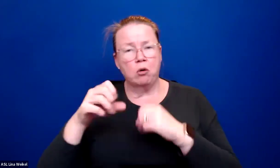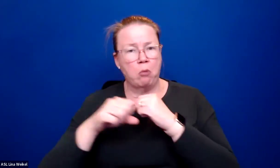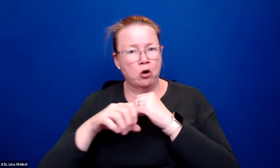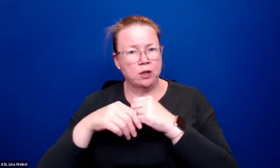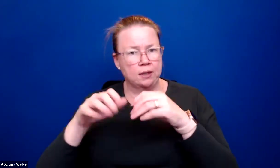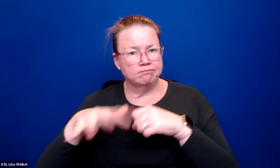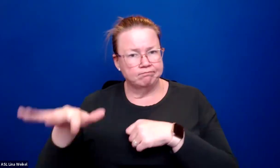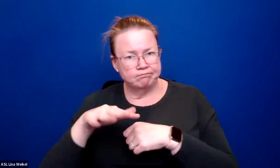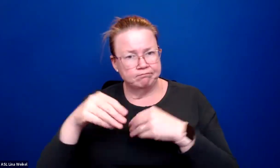Jordan Hayes (she, her): and